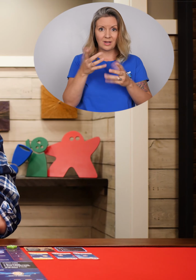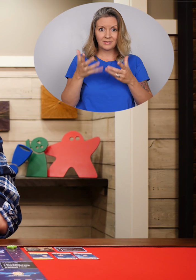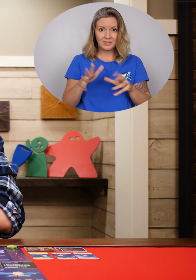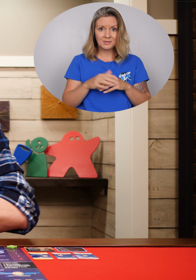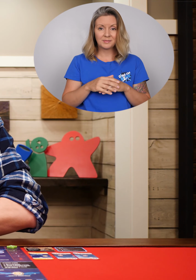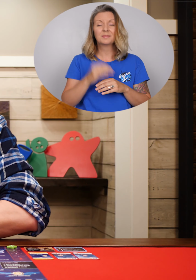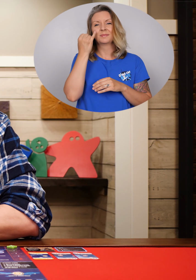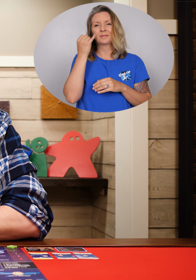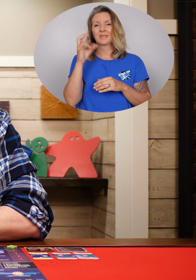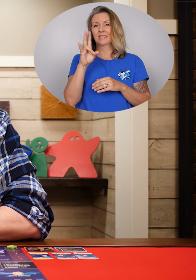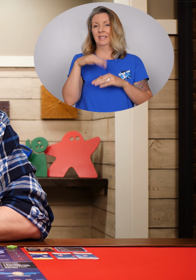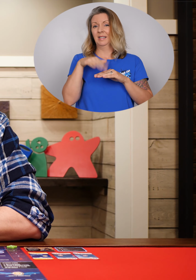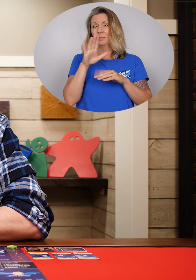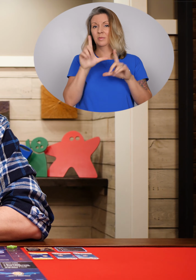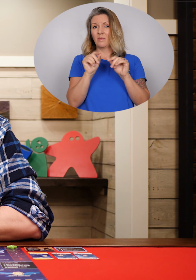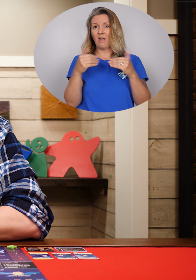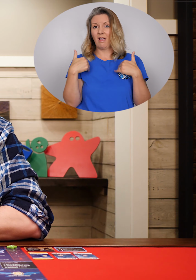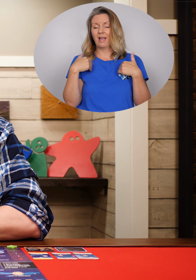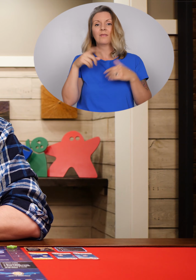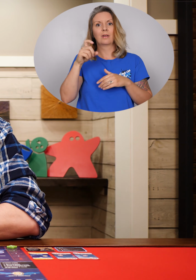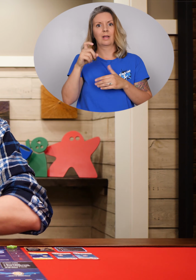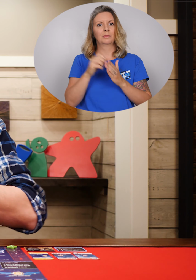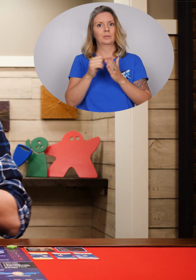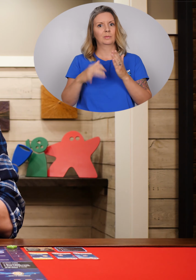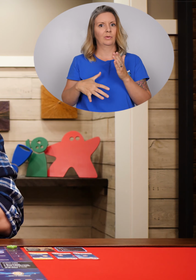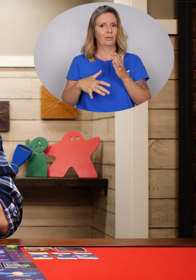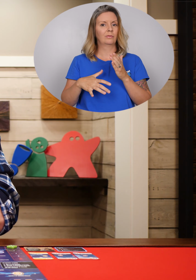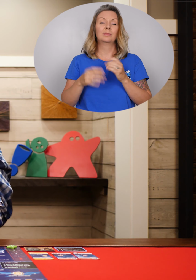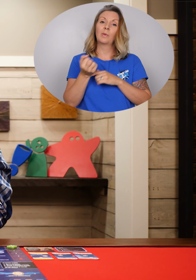after drawing, if you have more than 6 cards in front of you, you must immediately discard